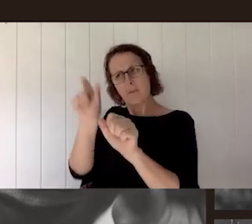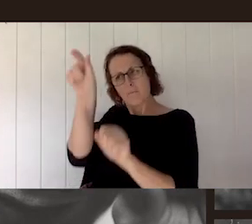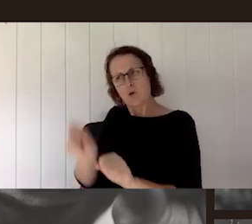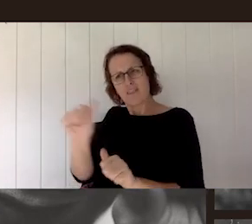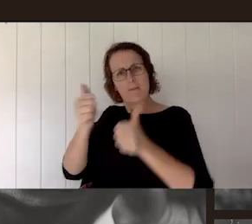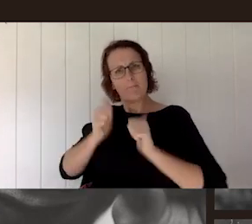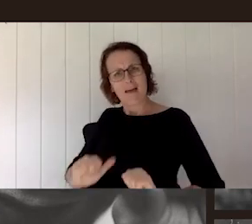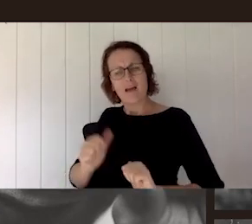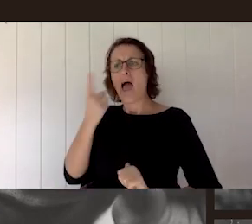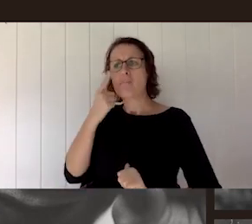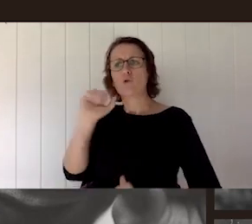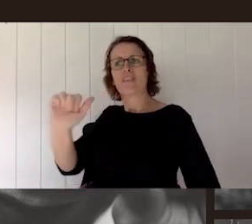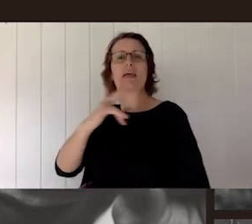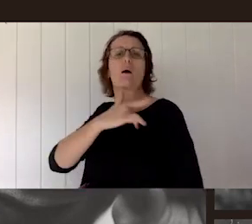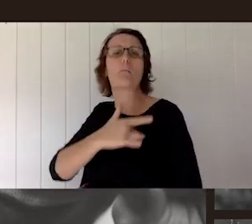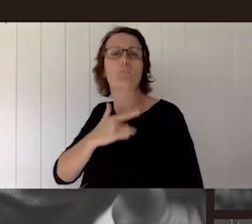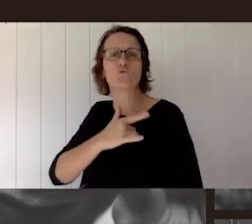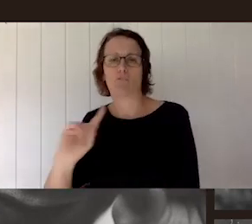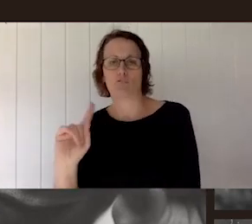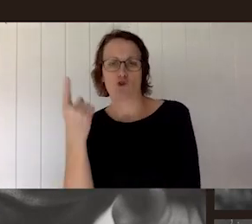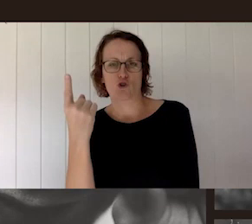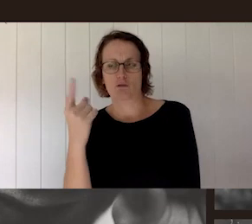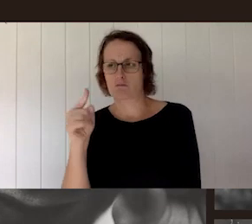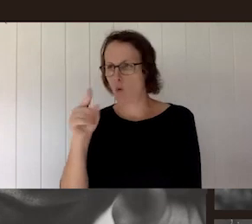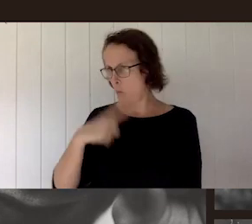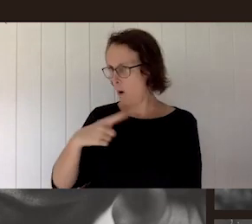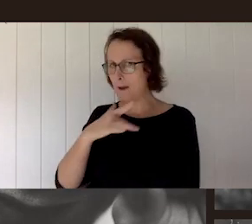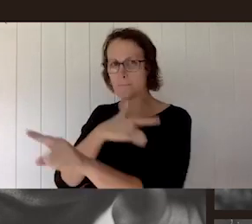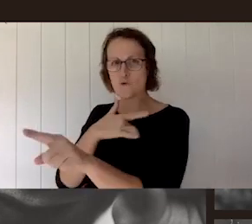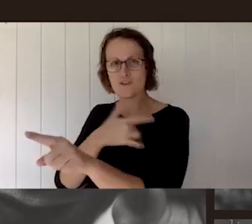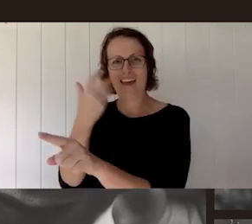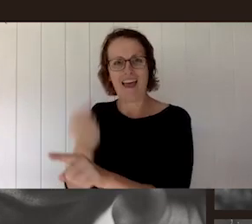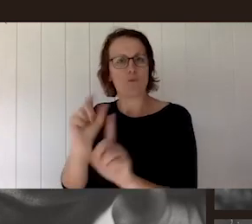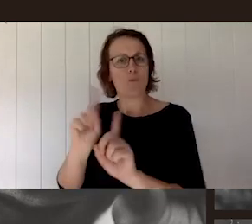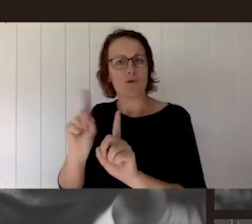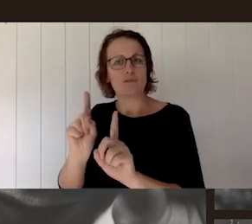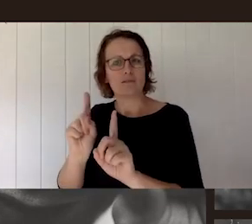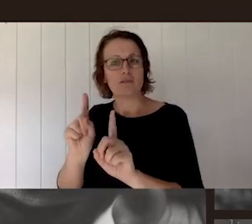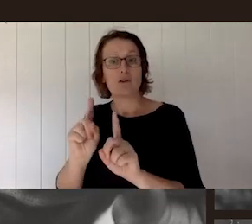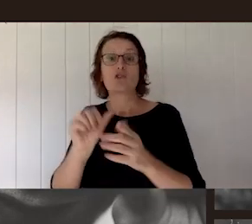what's going on. And this is an area where I believe the arts has a great